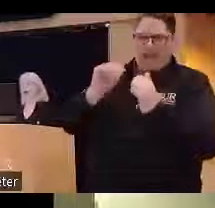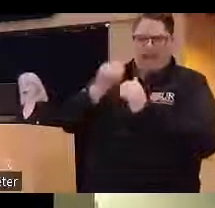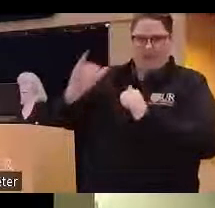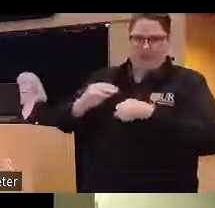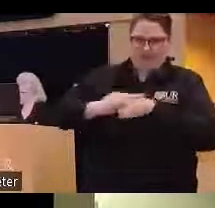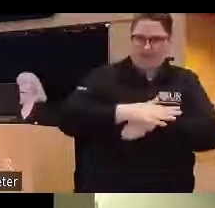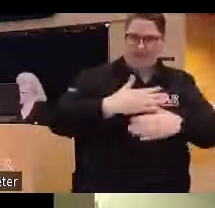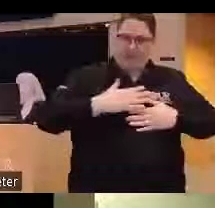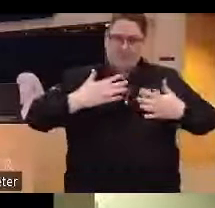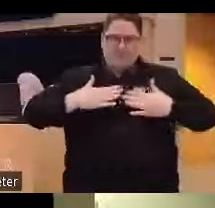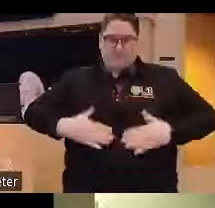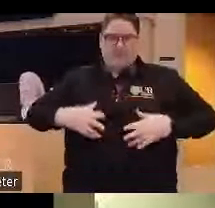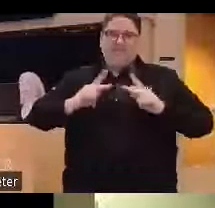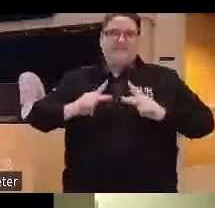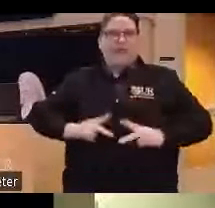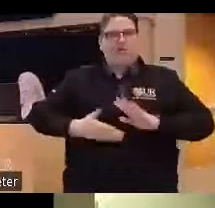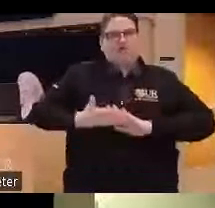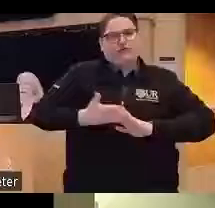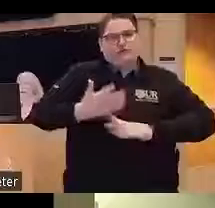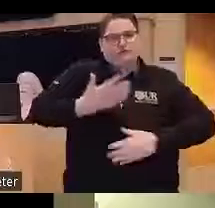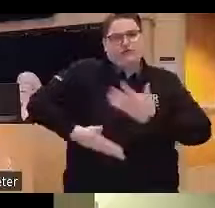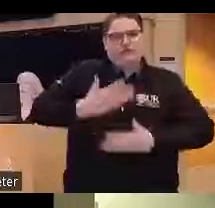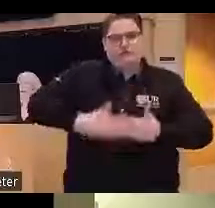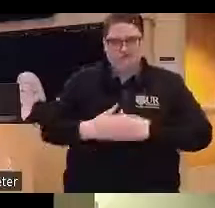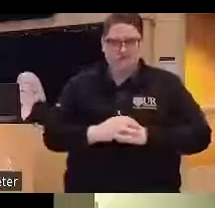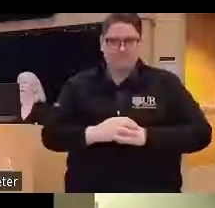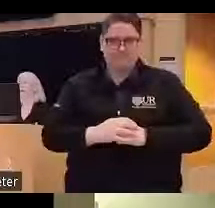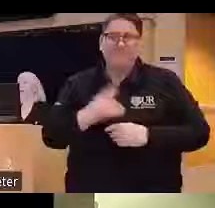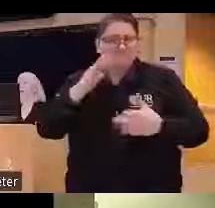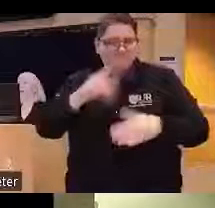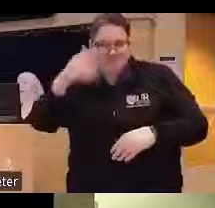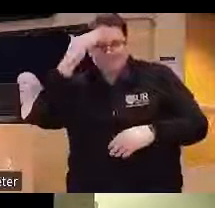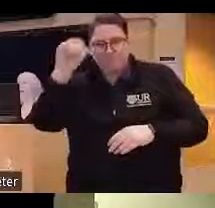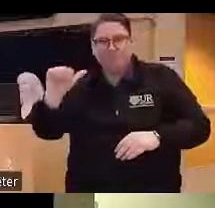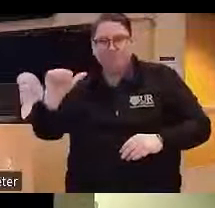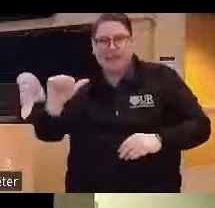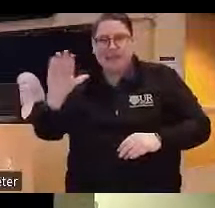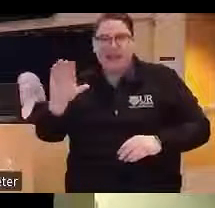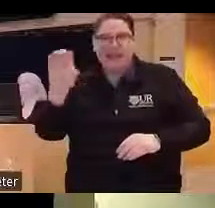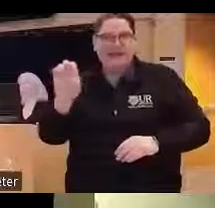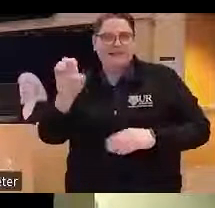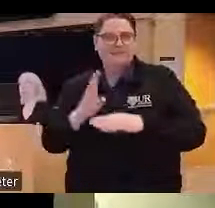can happen hope all of you are familiar with the ace scale um if you're a clinician it'll take you